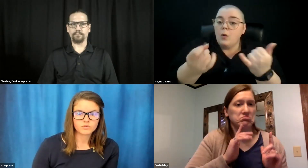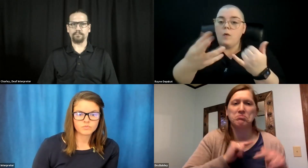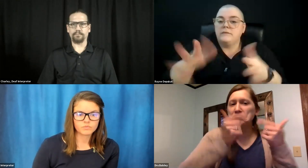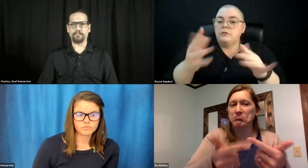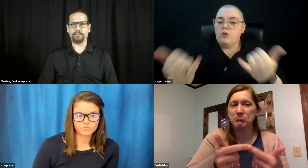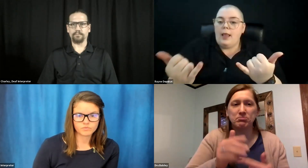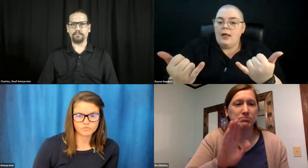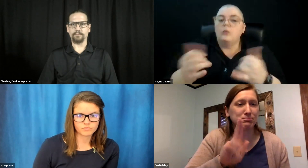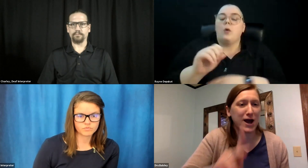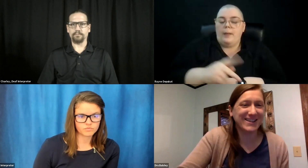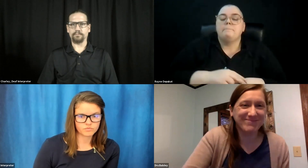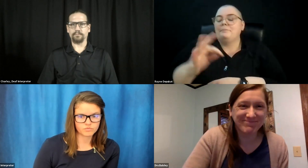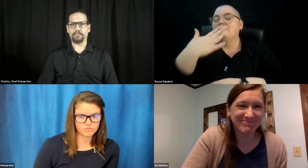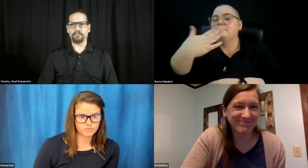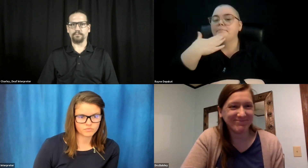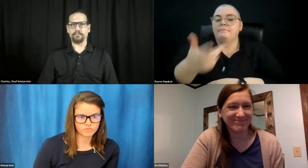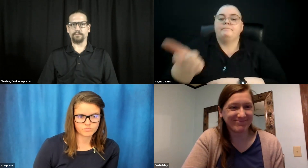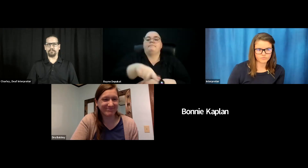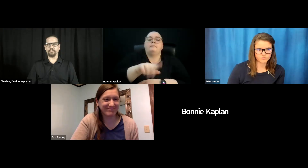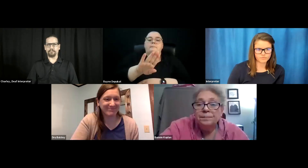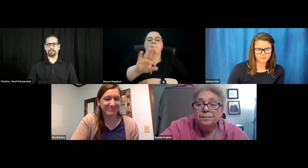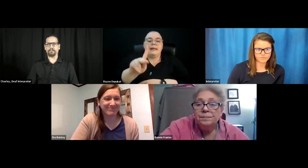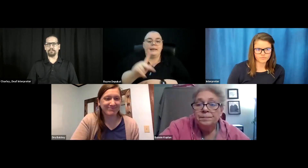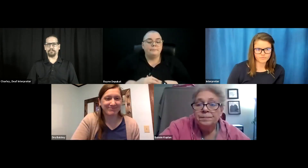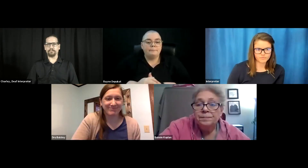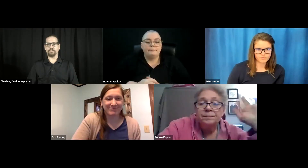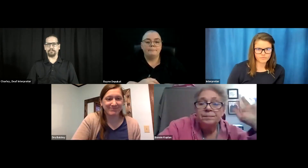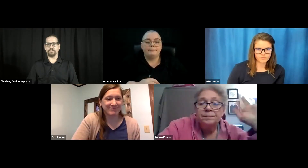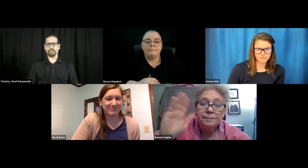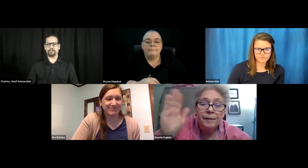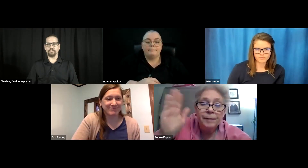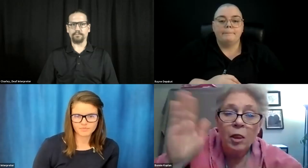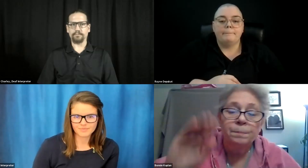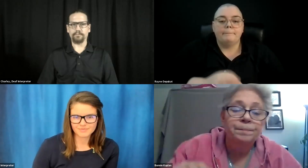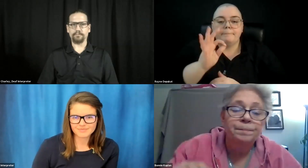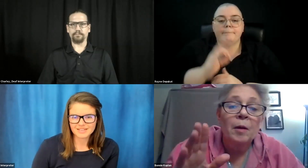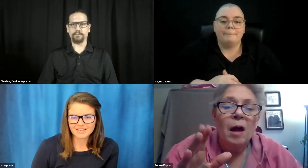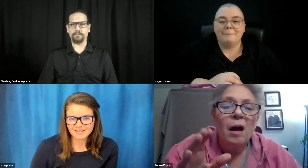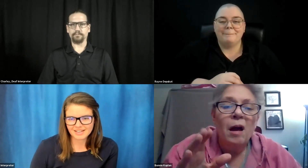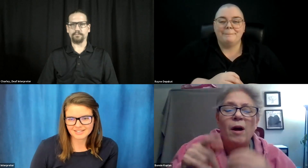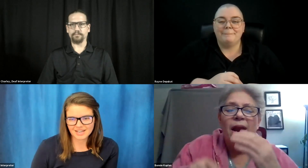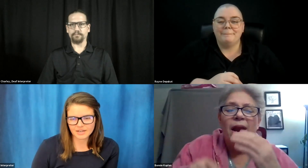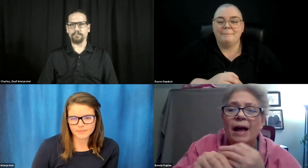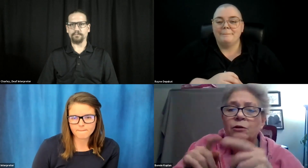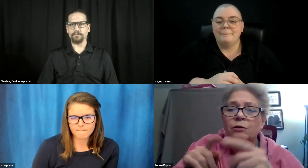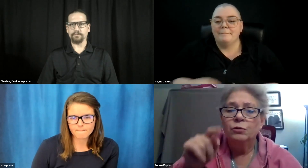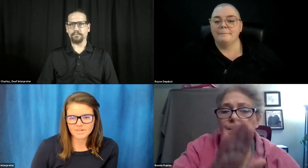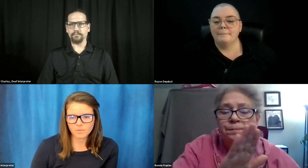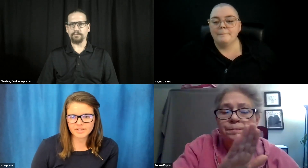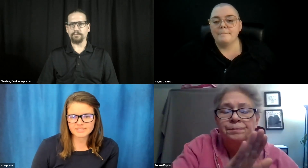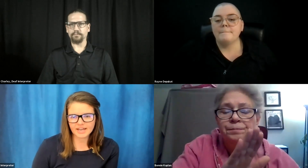Drew, do you have anything further you'd like to stay. Yes, hi.